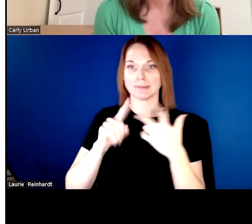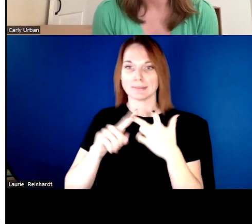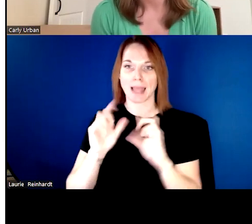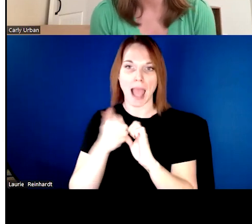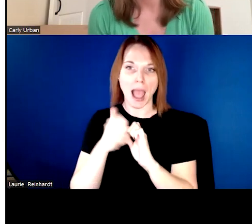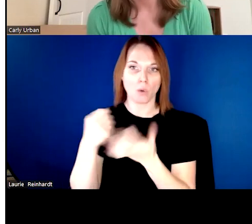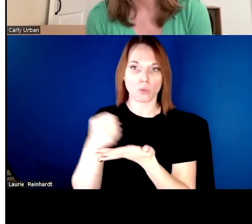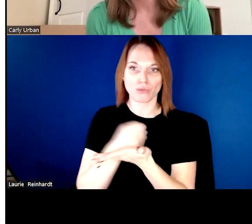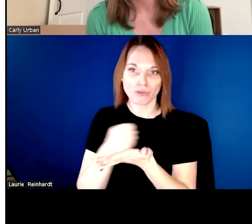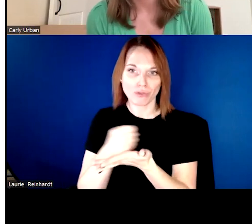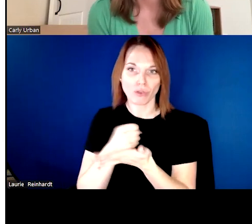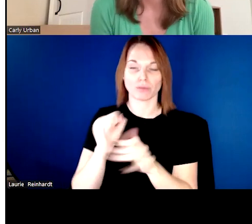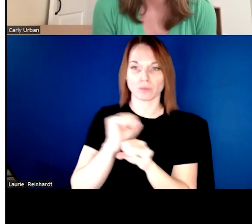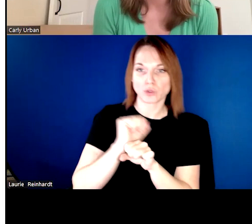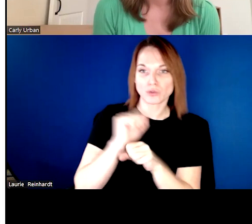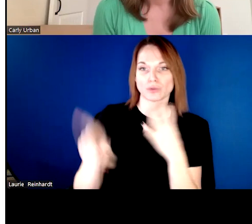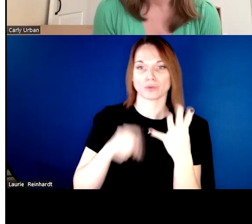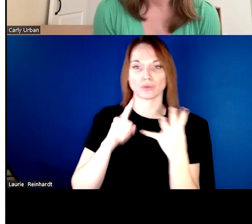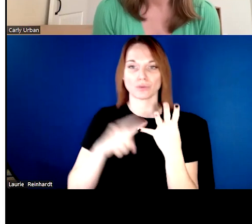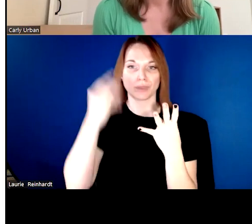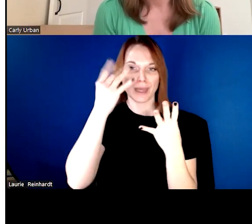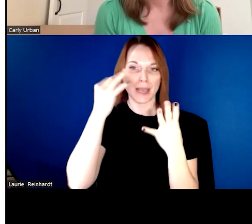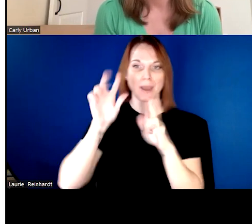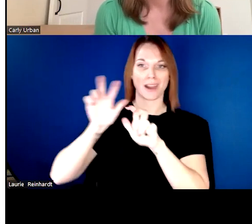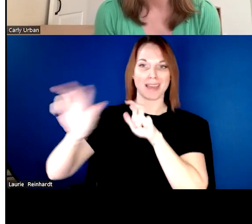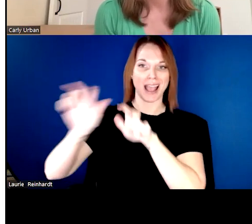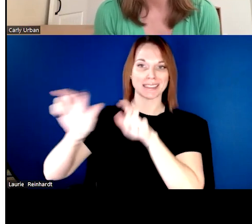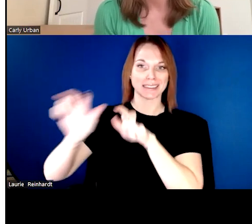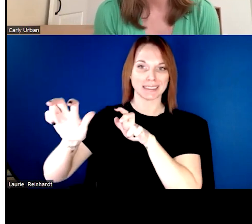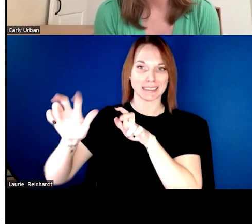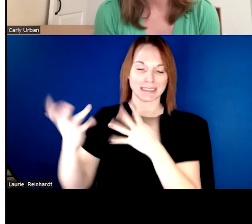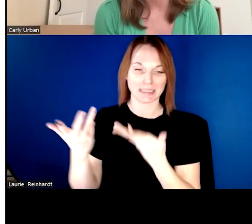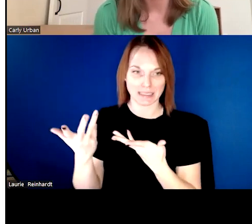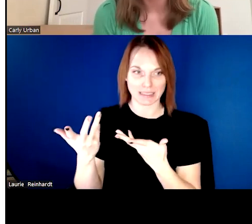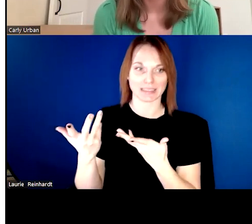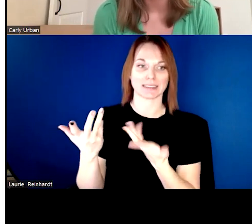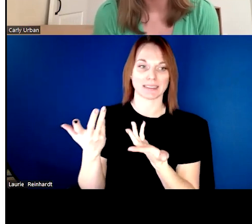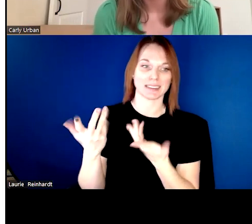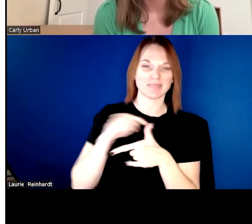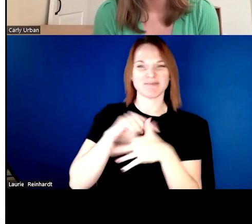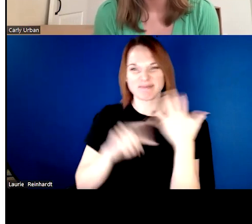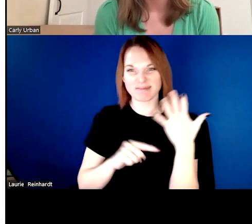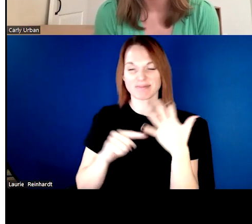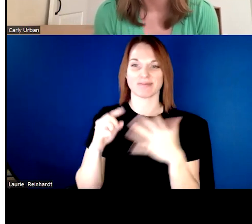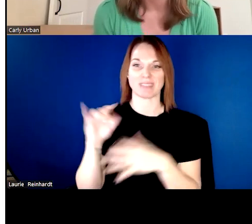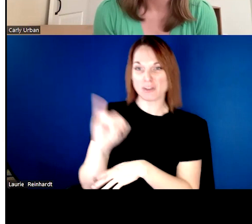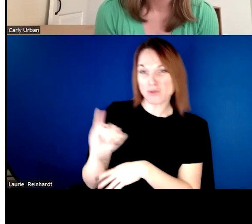and investing a little bit, and kind of like Insurance decisions. Things to kind of protect